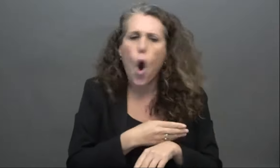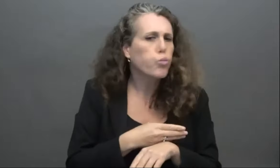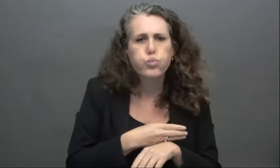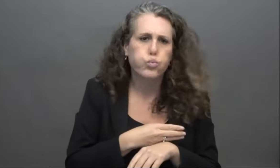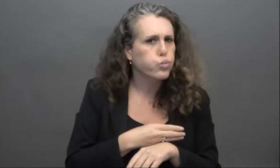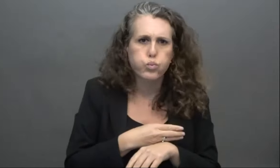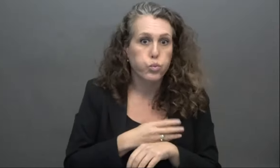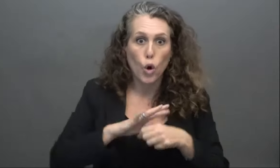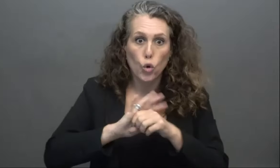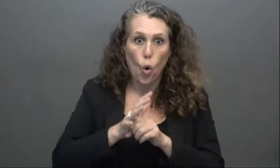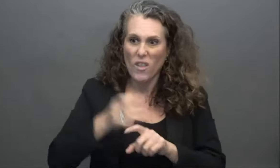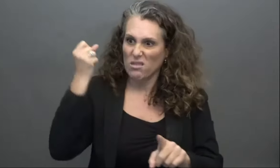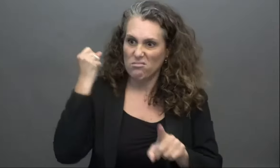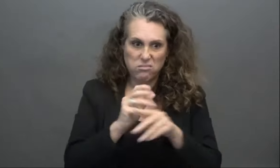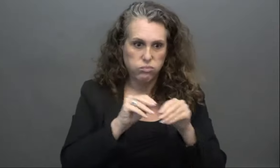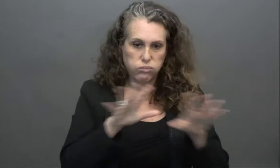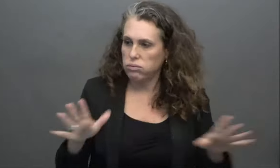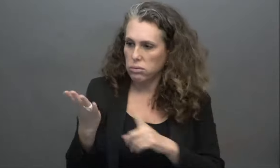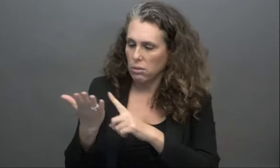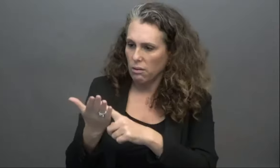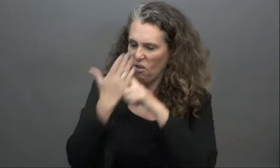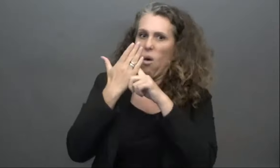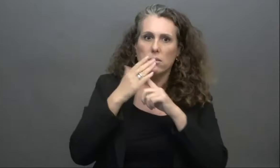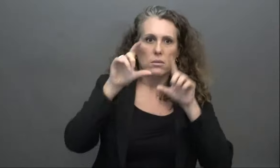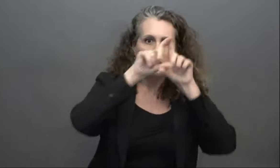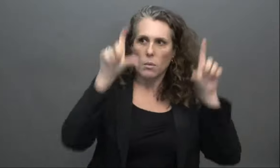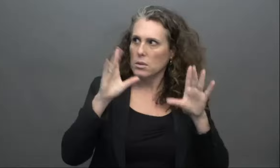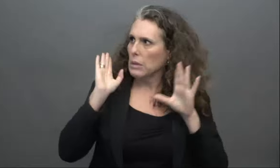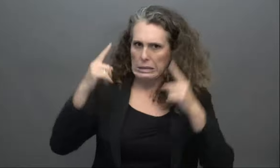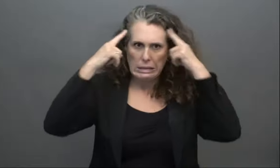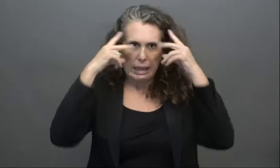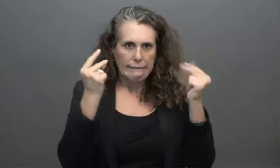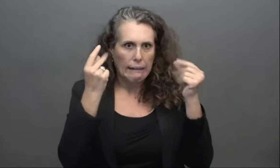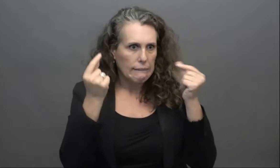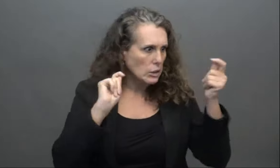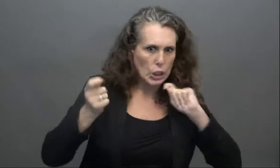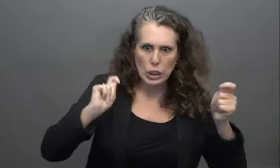16:48:32 And this is the opportunity that companies can take to bring on persons with